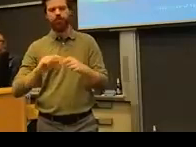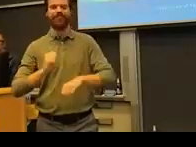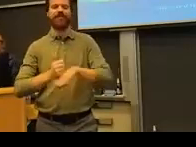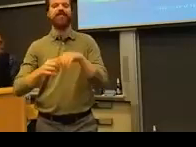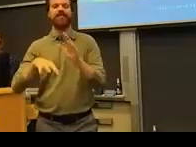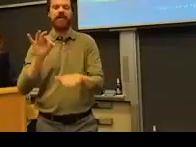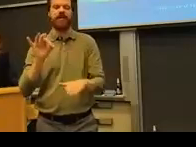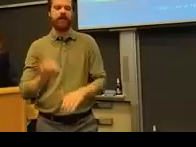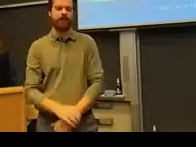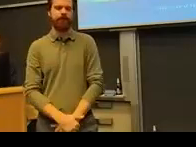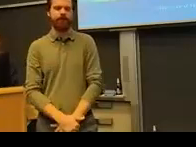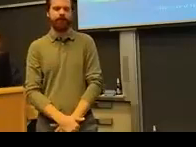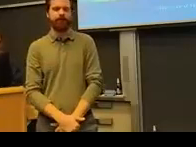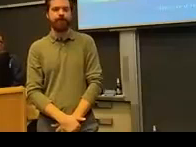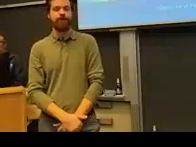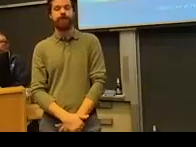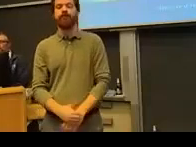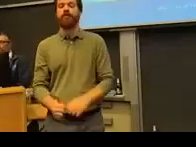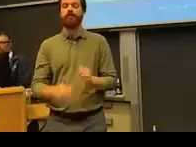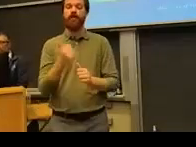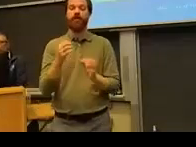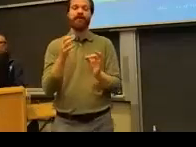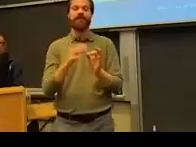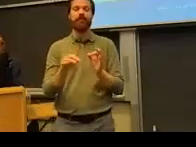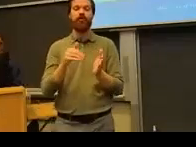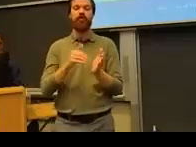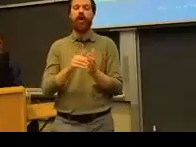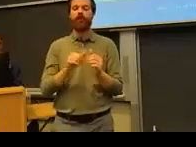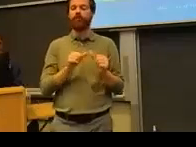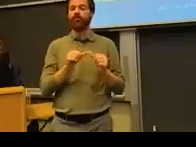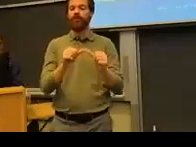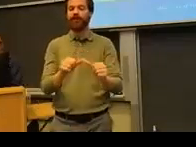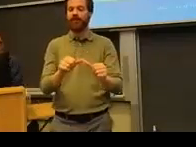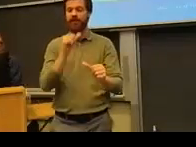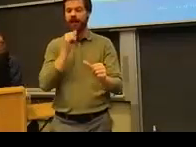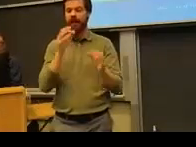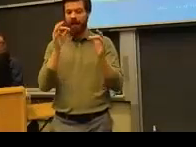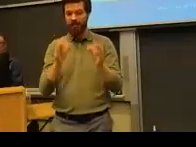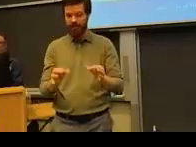um the simplest reason for that is that often the duration isn't decided until it's decided